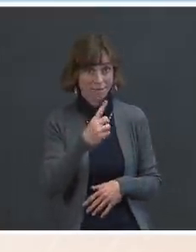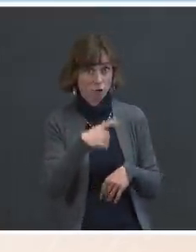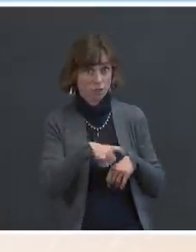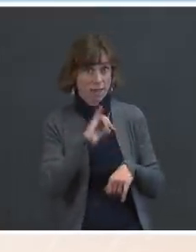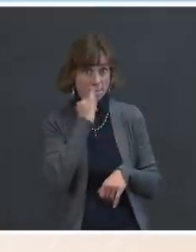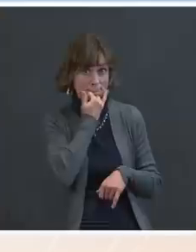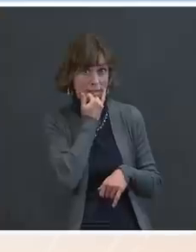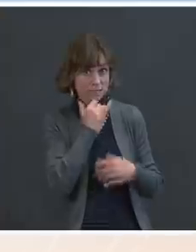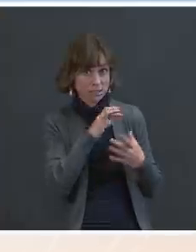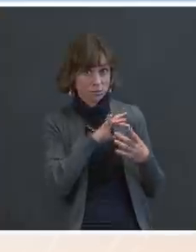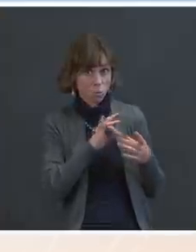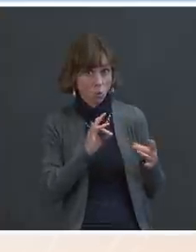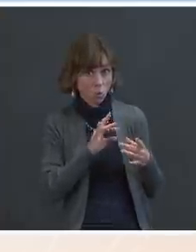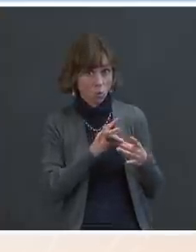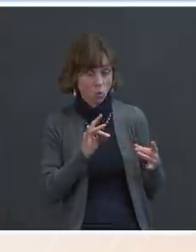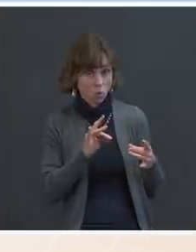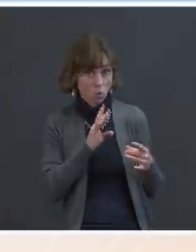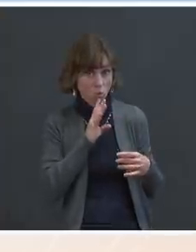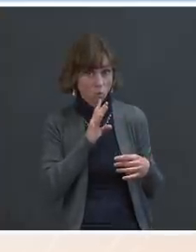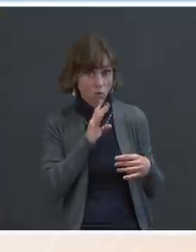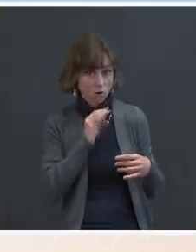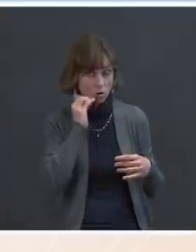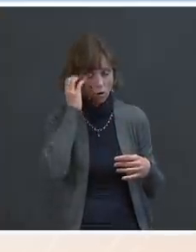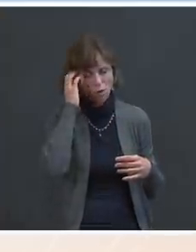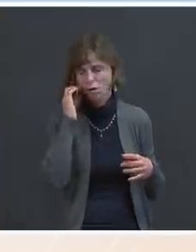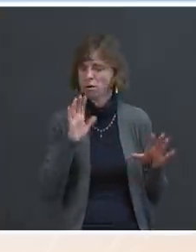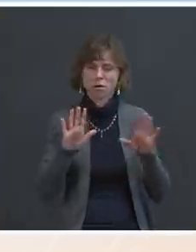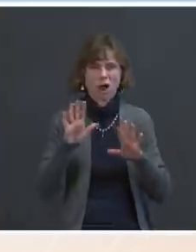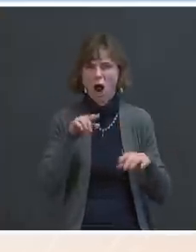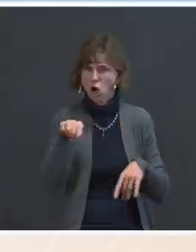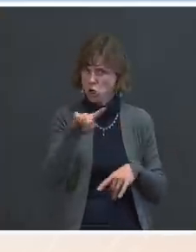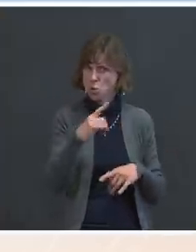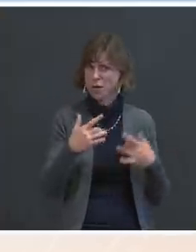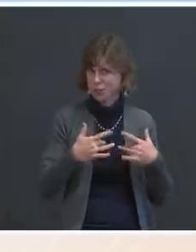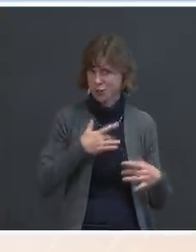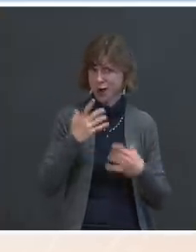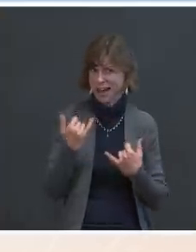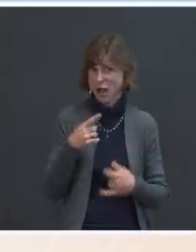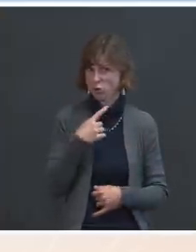but are you concerned that now that she has misspoken, that that is going to be, you know, picked up